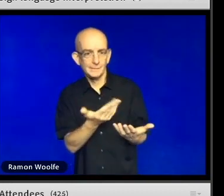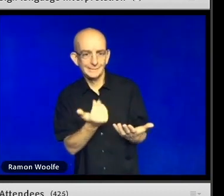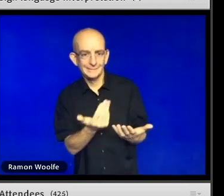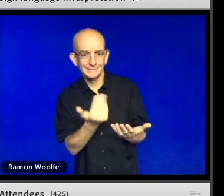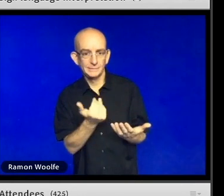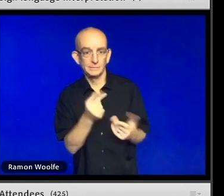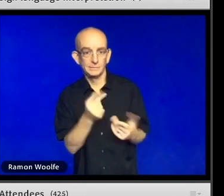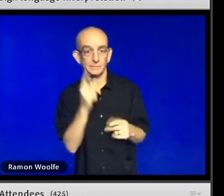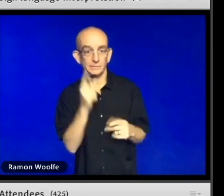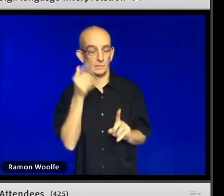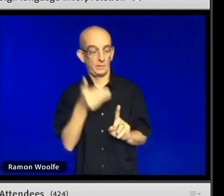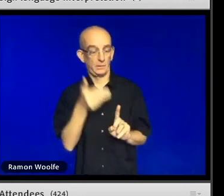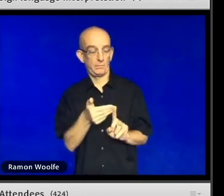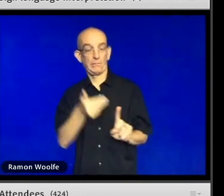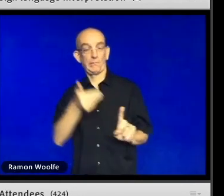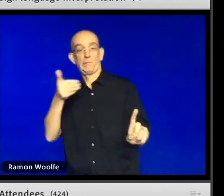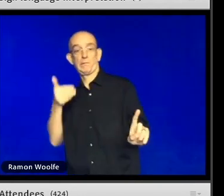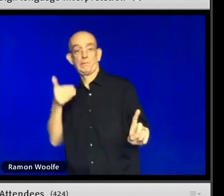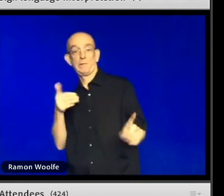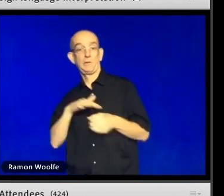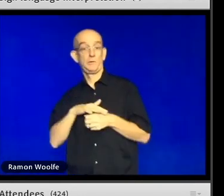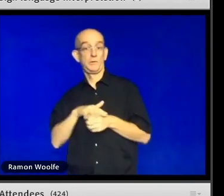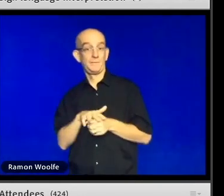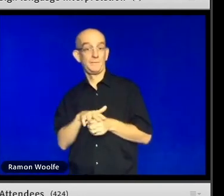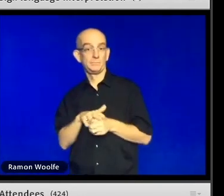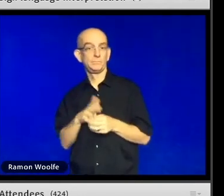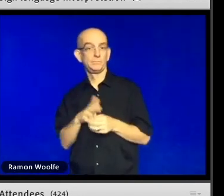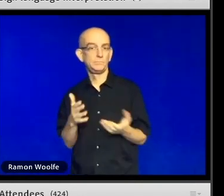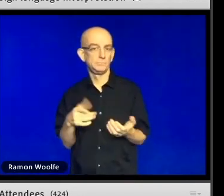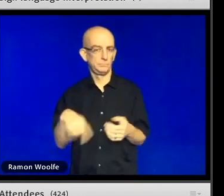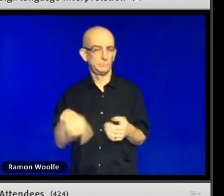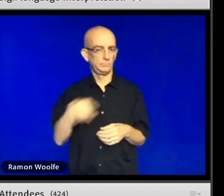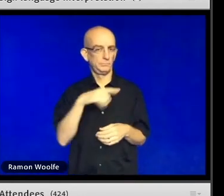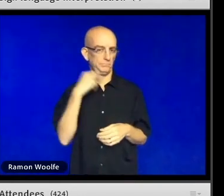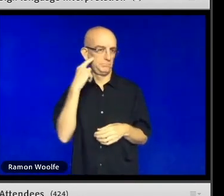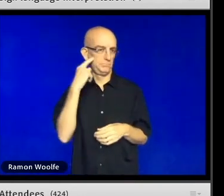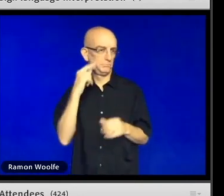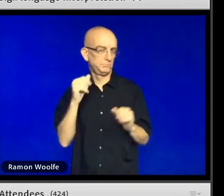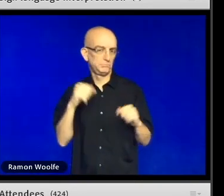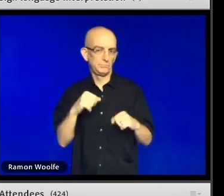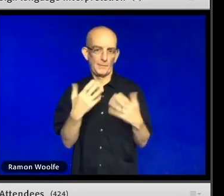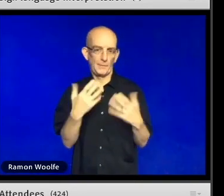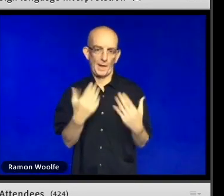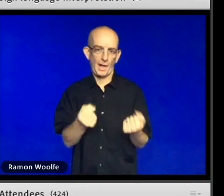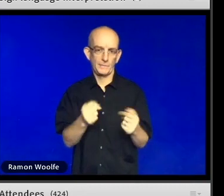economically, but I think that COVID‑19, this situation has been made worse and that